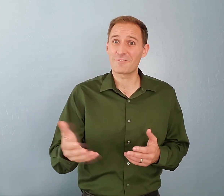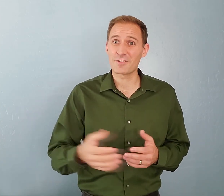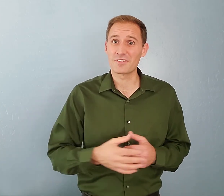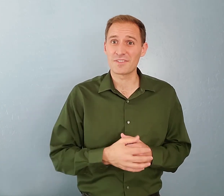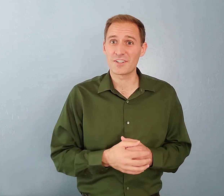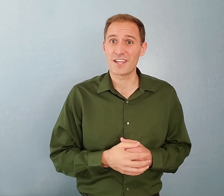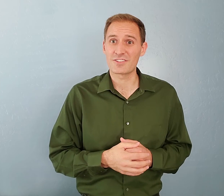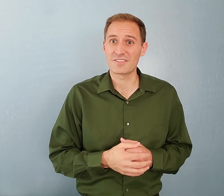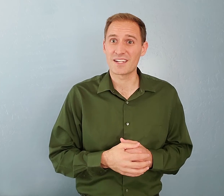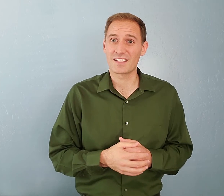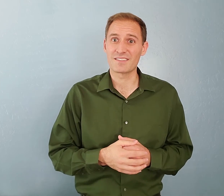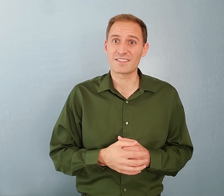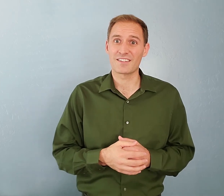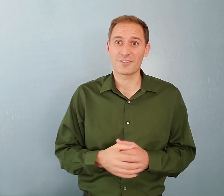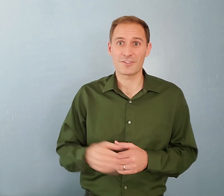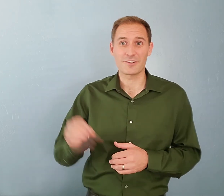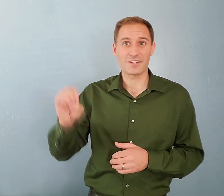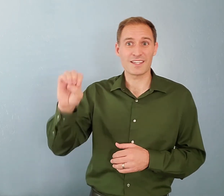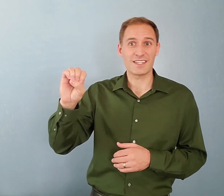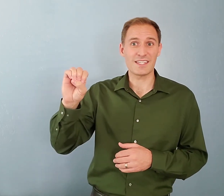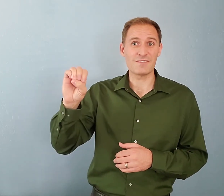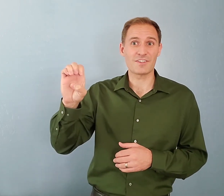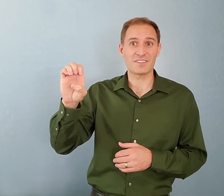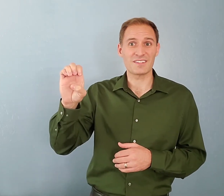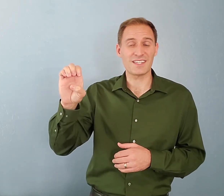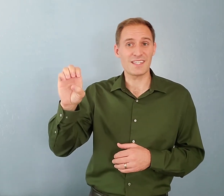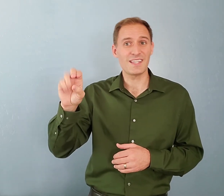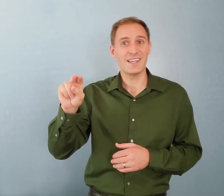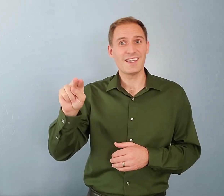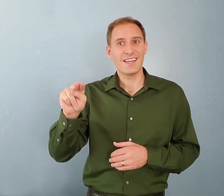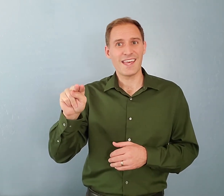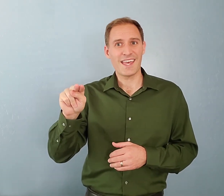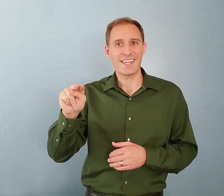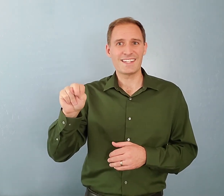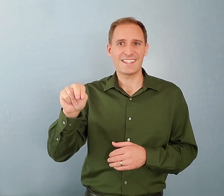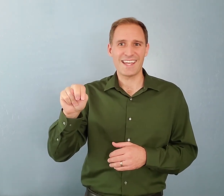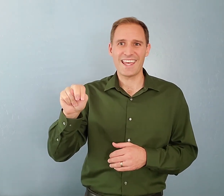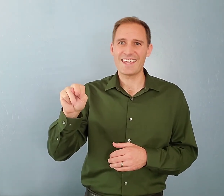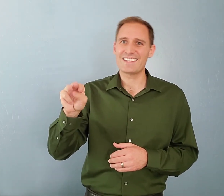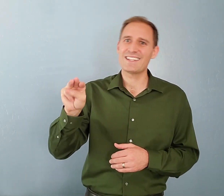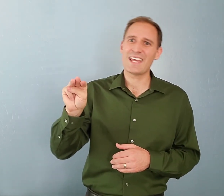for those variations that I discussed earlier, like E versus E, N and N, M and M,